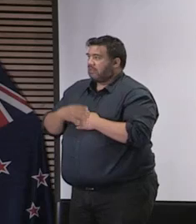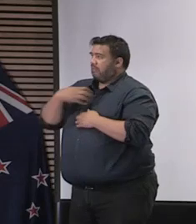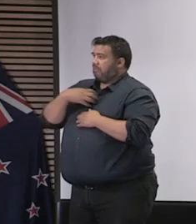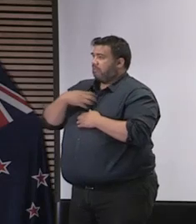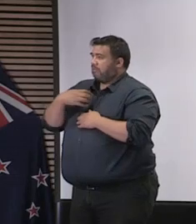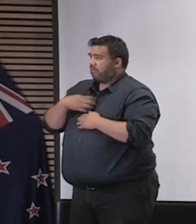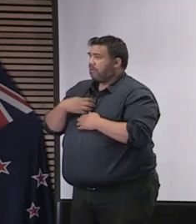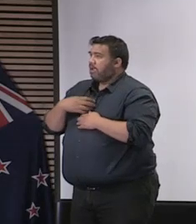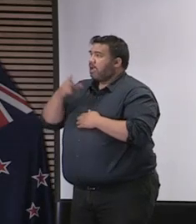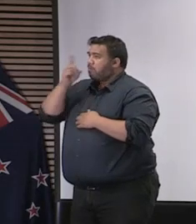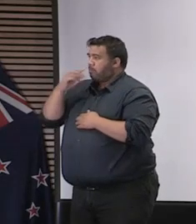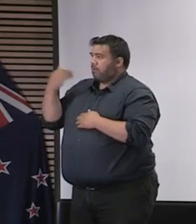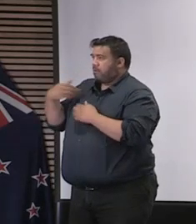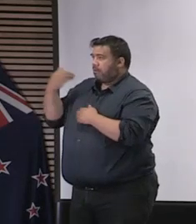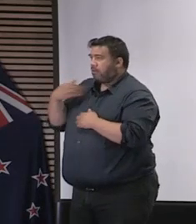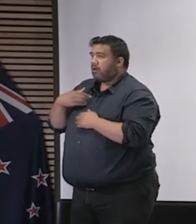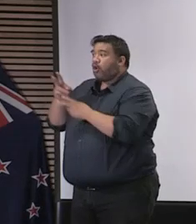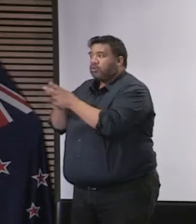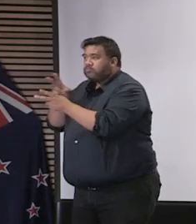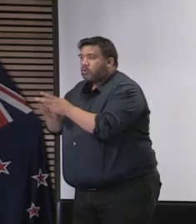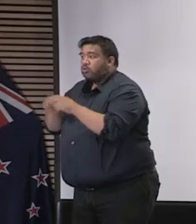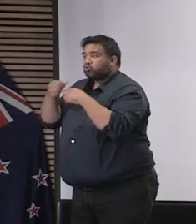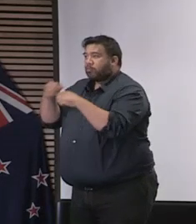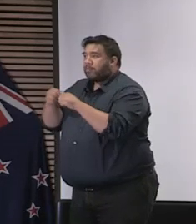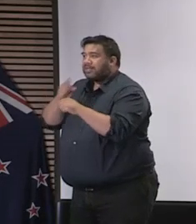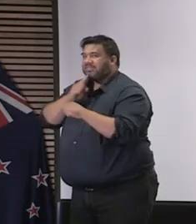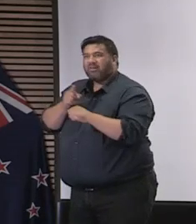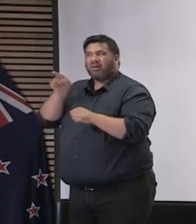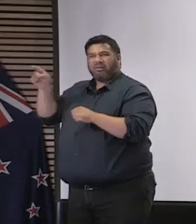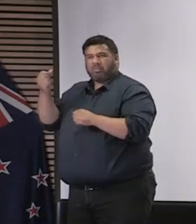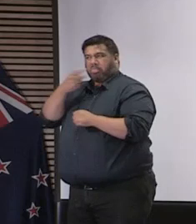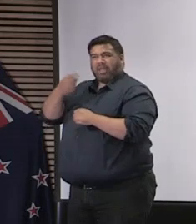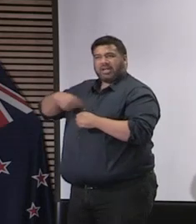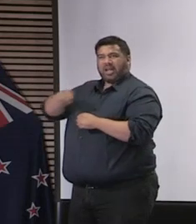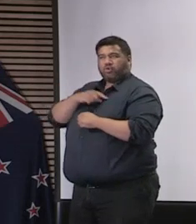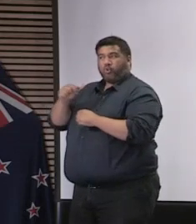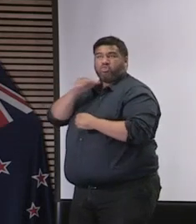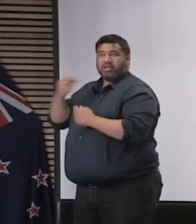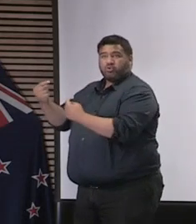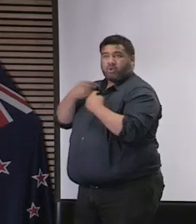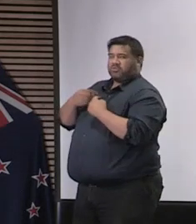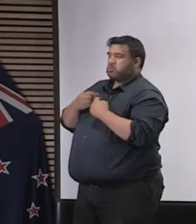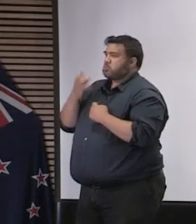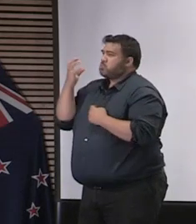to both police officers and the community. There have been multiple reports of hospital